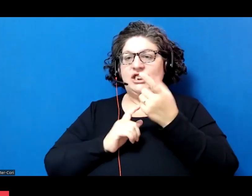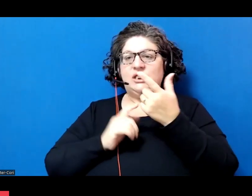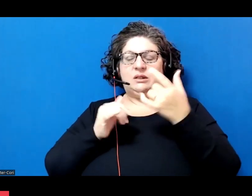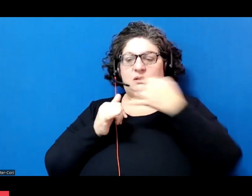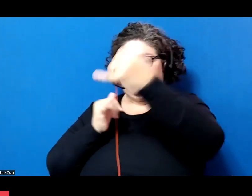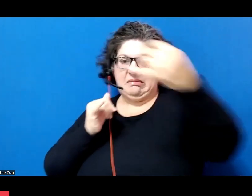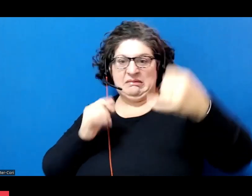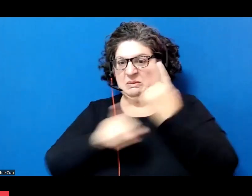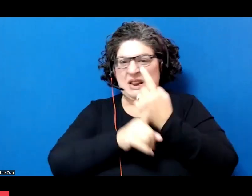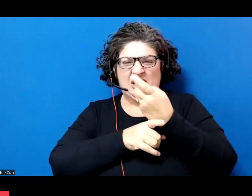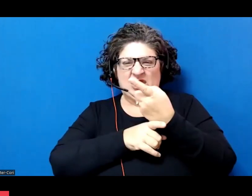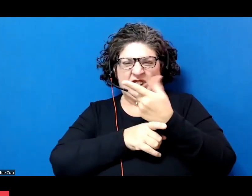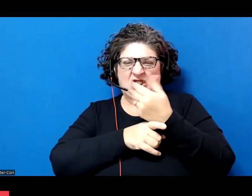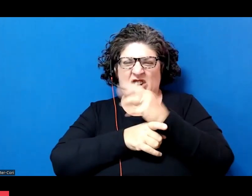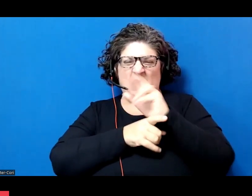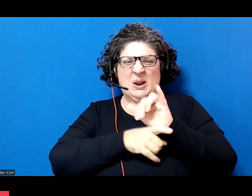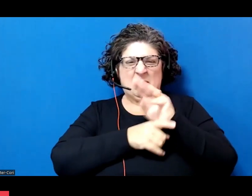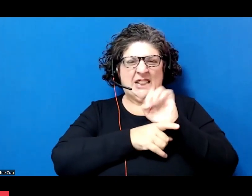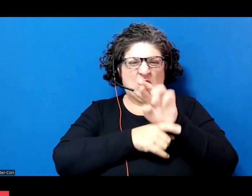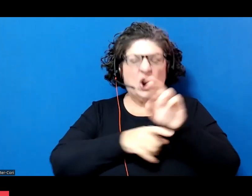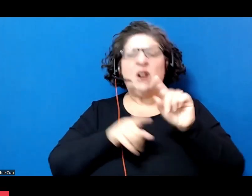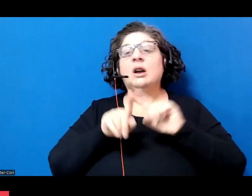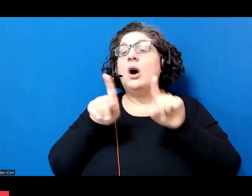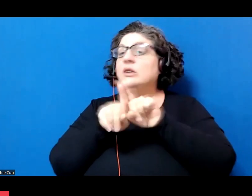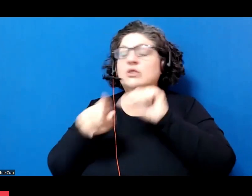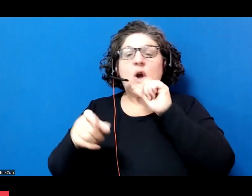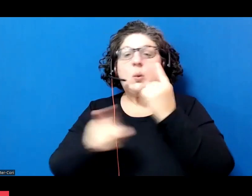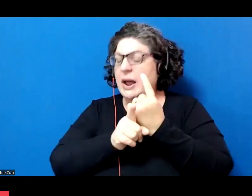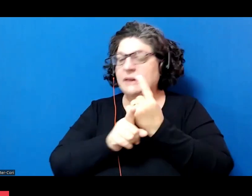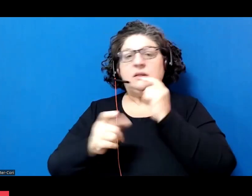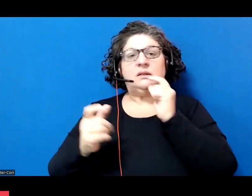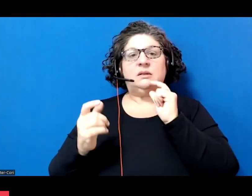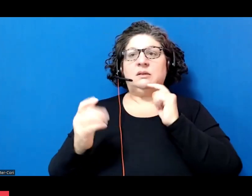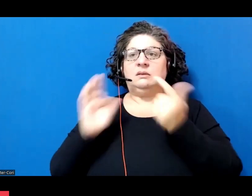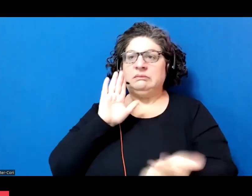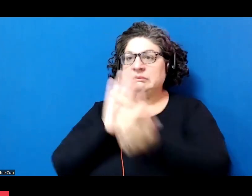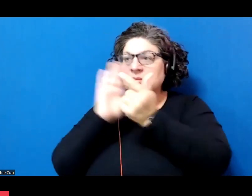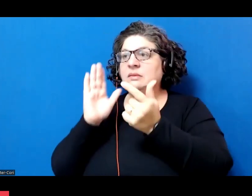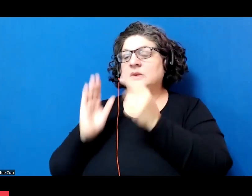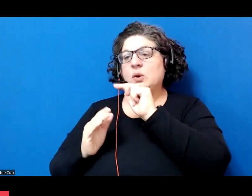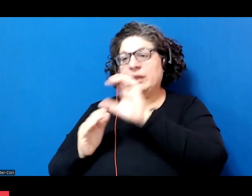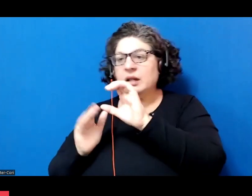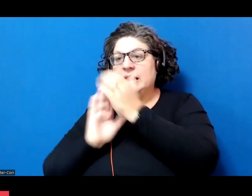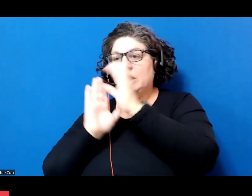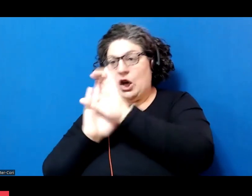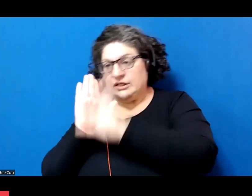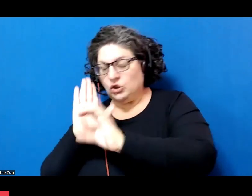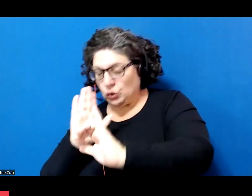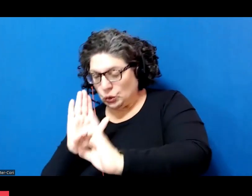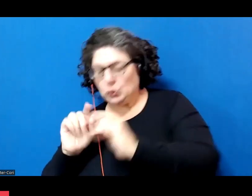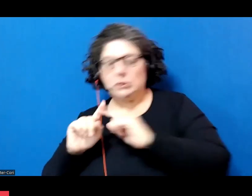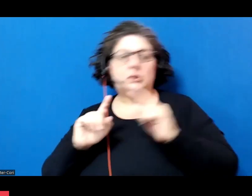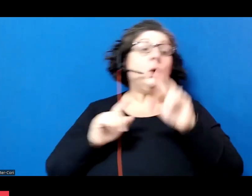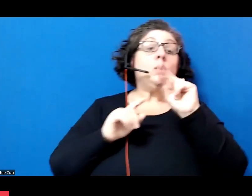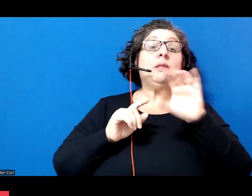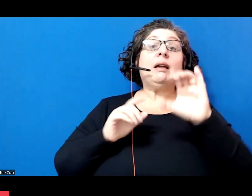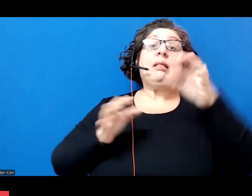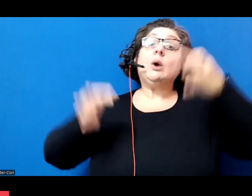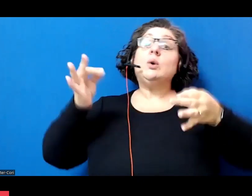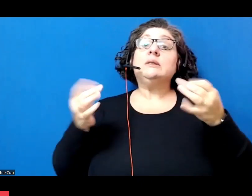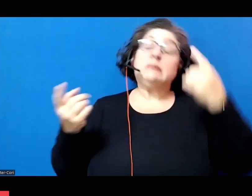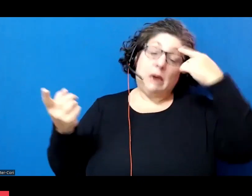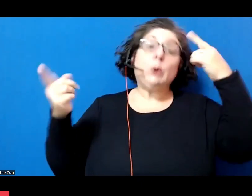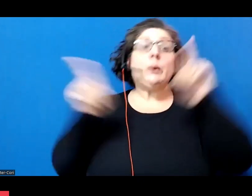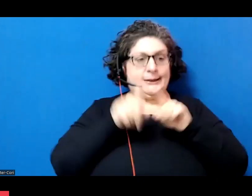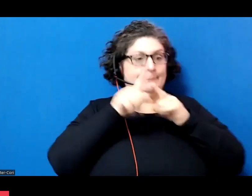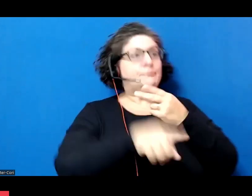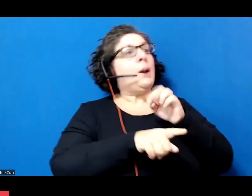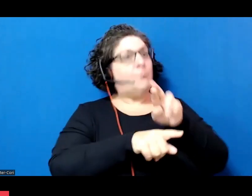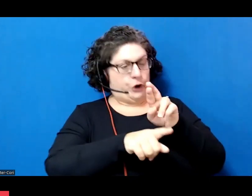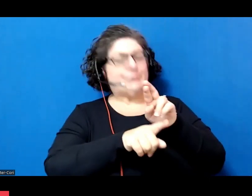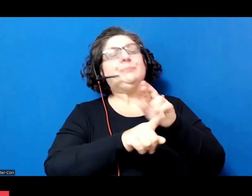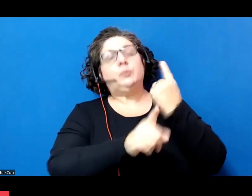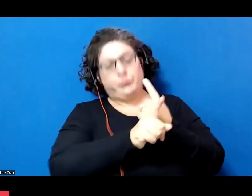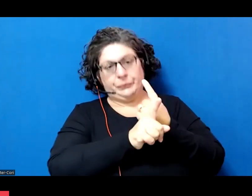And the North Carolina courts actually agreed with Harper and the other voting plaintiffs